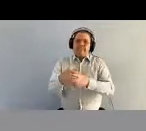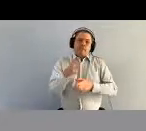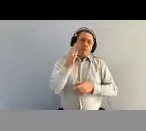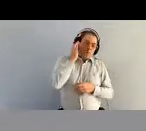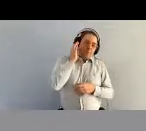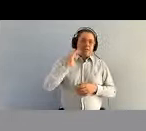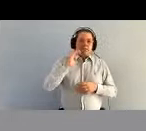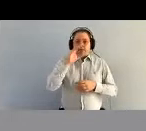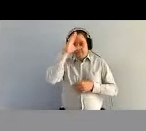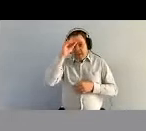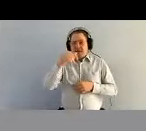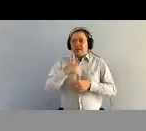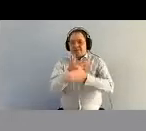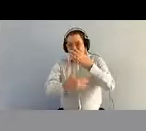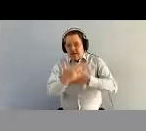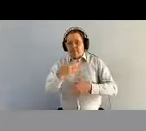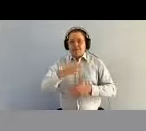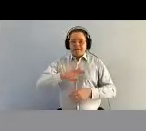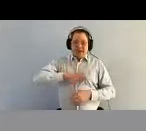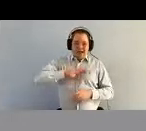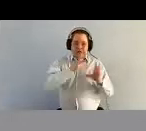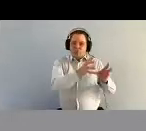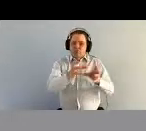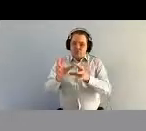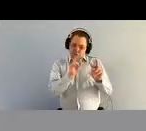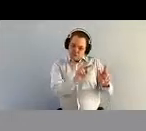by sex, age, et cetera. There are also recommendations set out